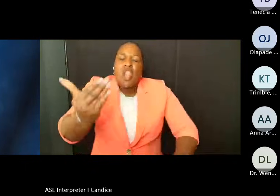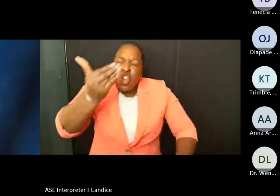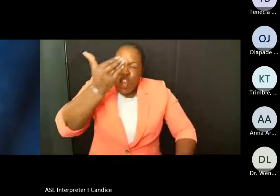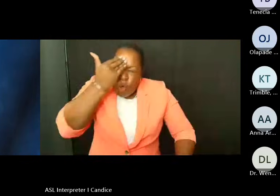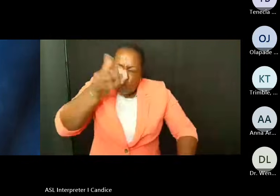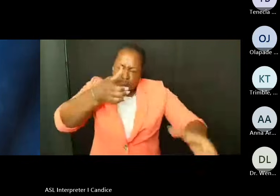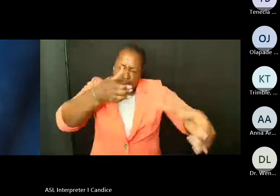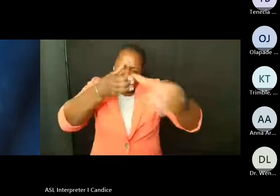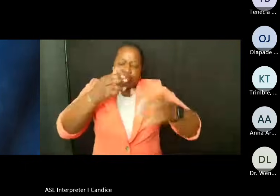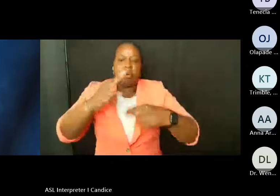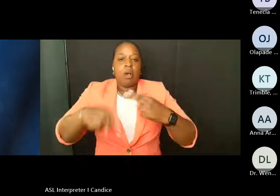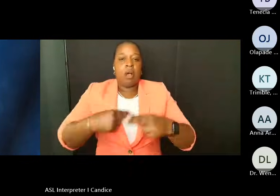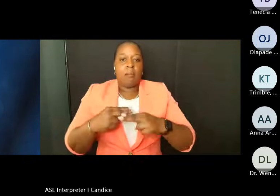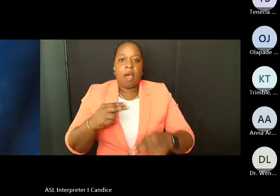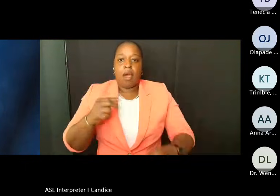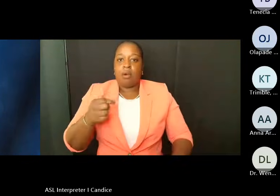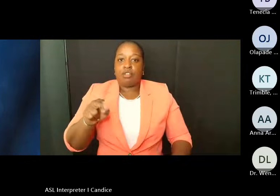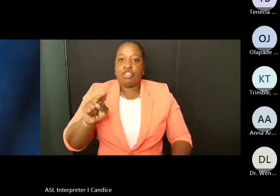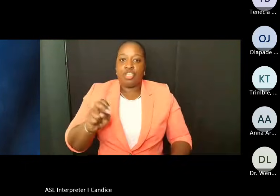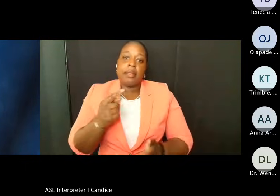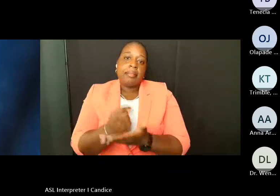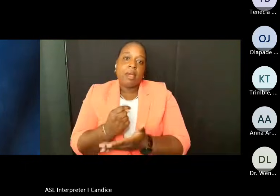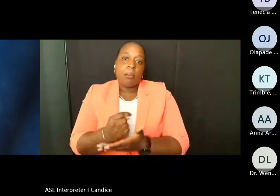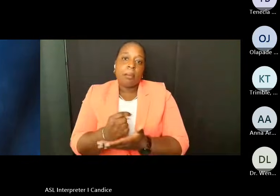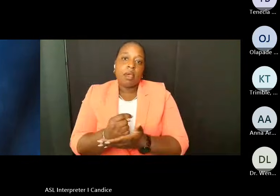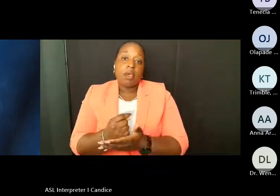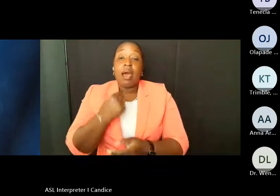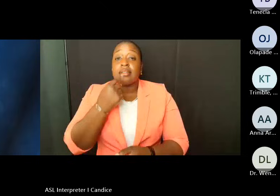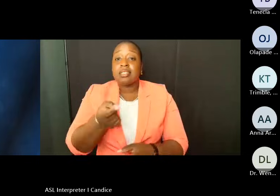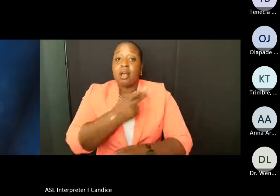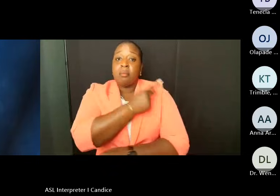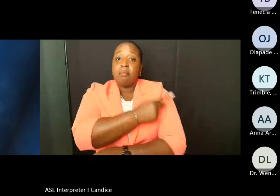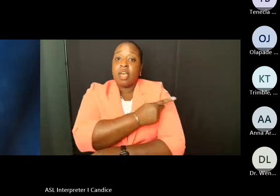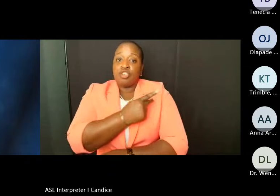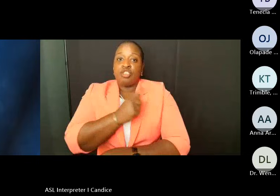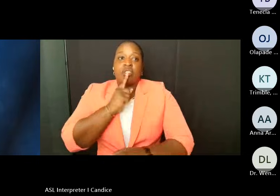I tell patients at the end of the conversation, you have three options. You could tell me,